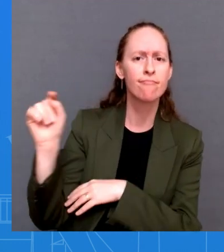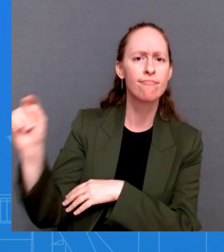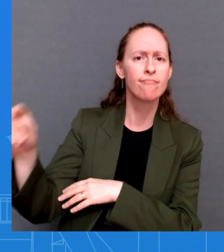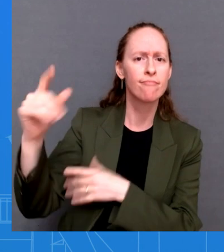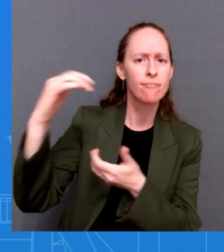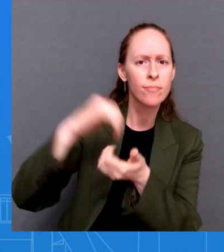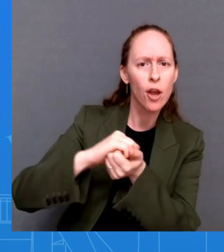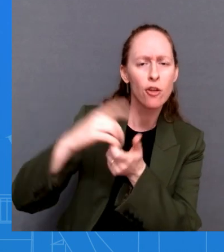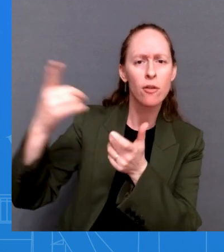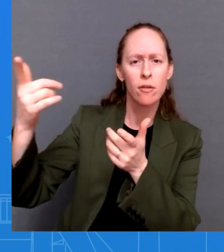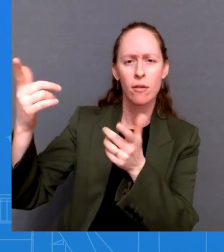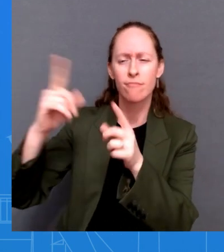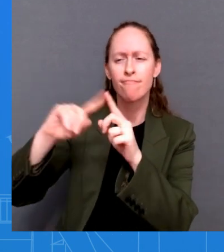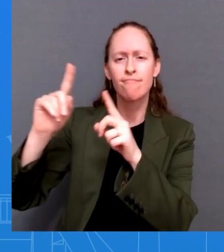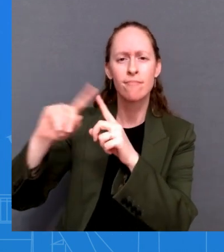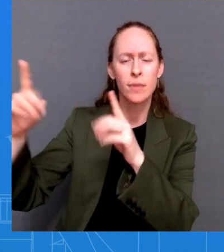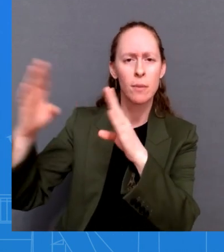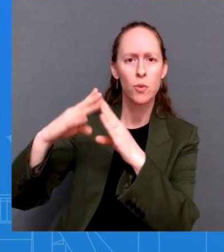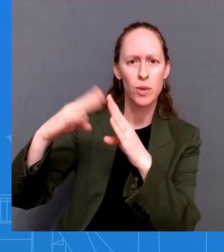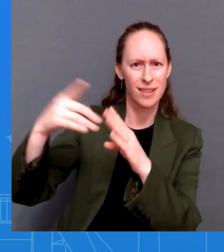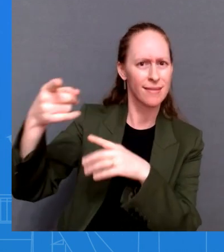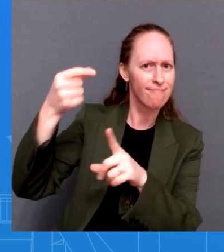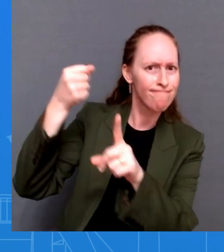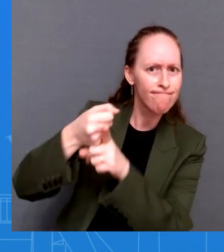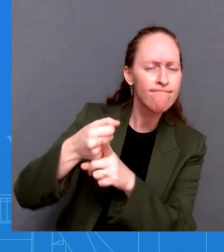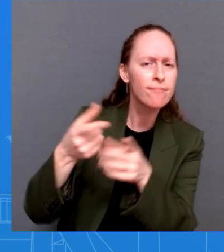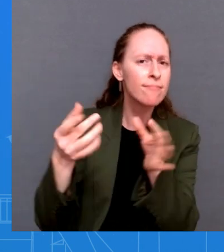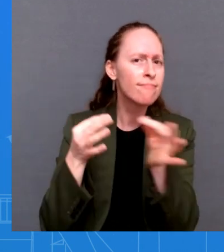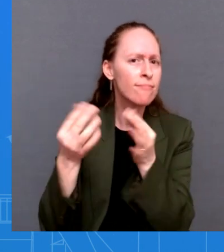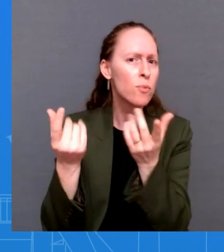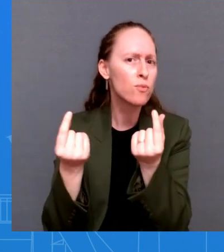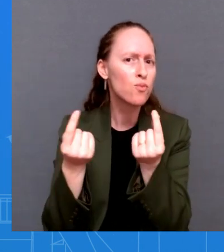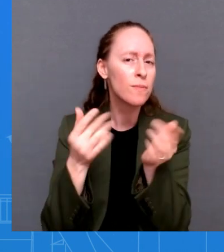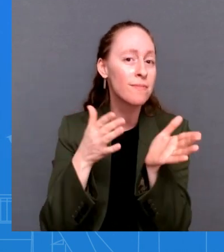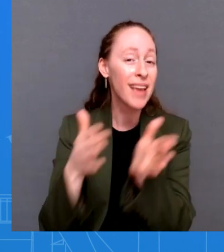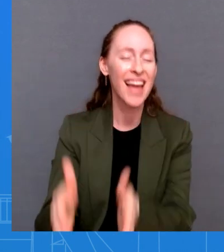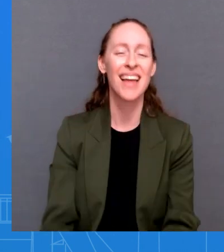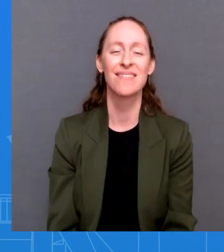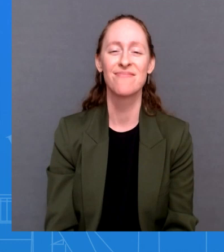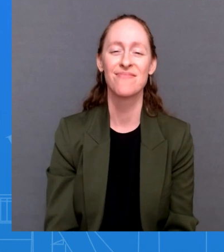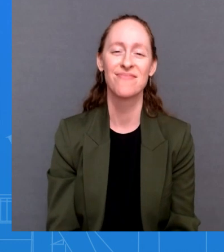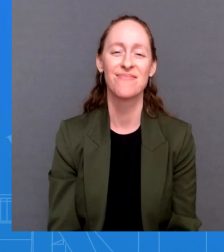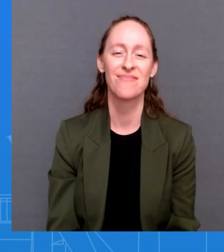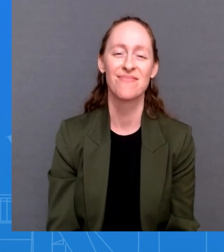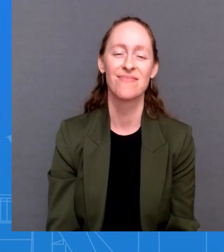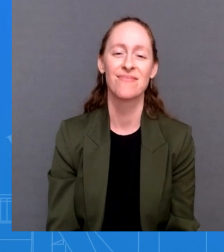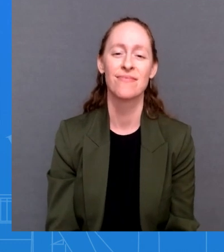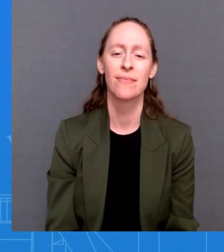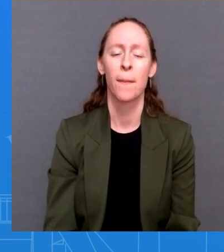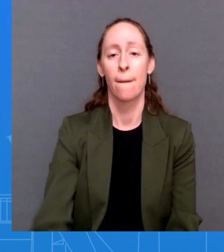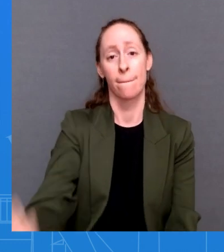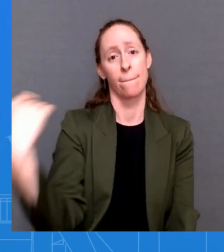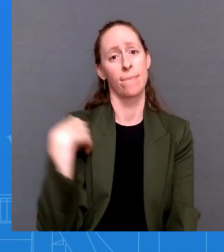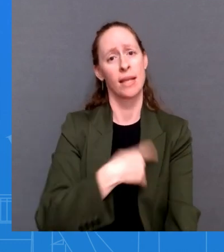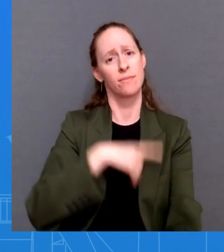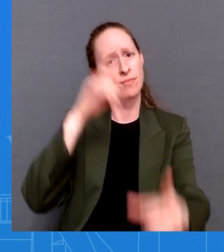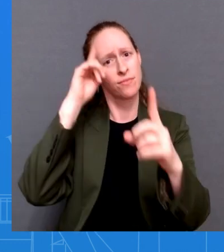has been centered around reaching approximately 1.6 million Americans, including gay, bisexual and other men